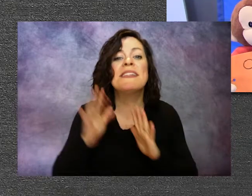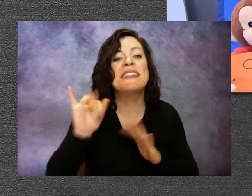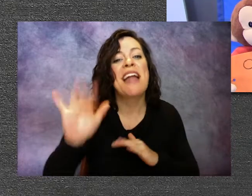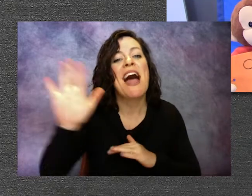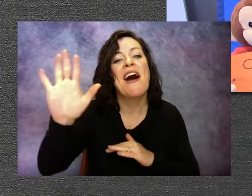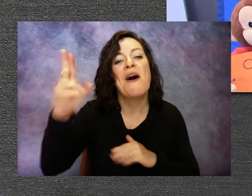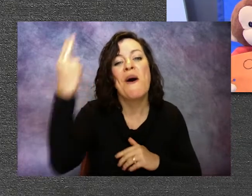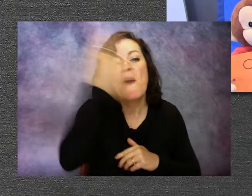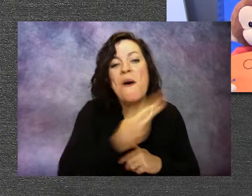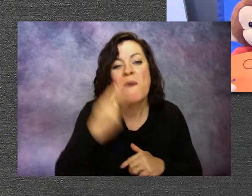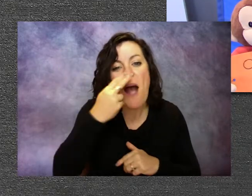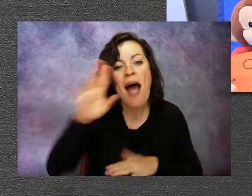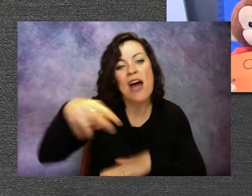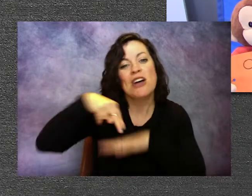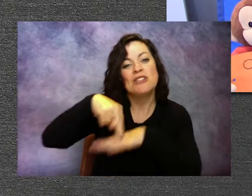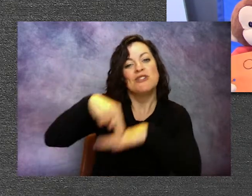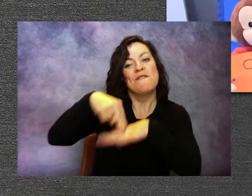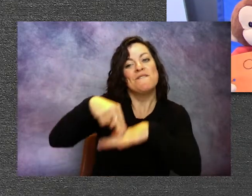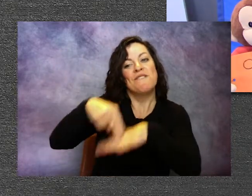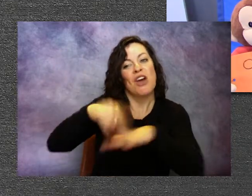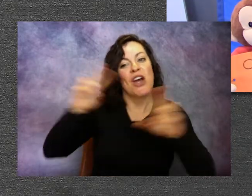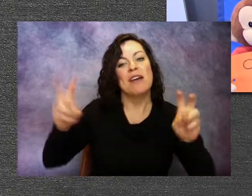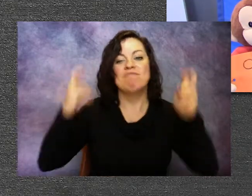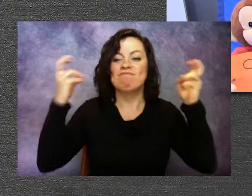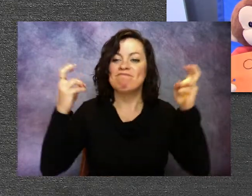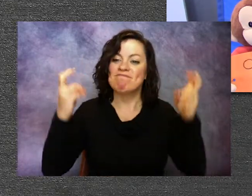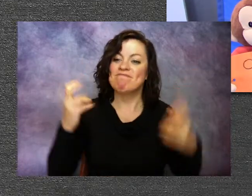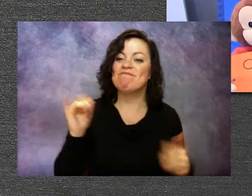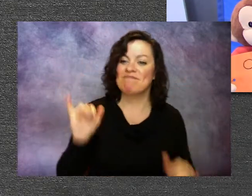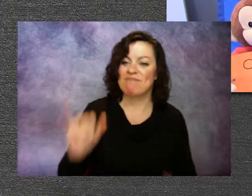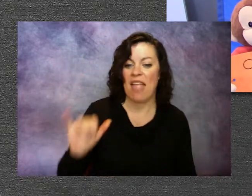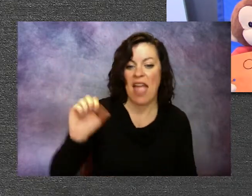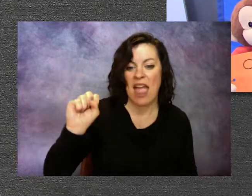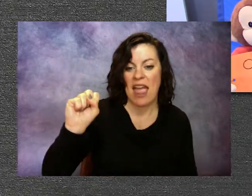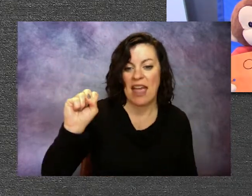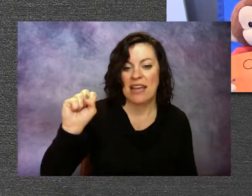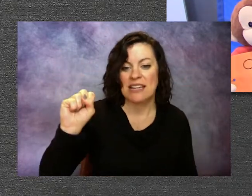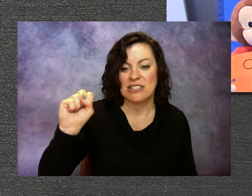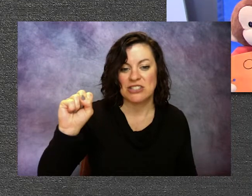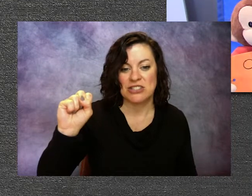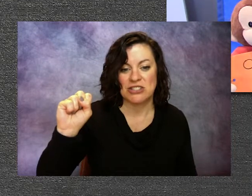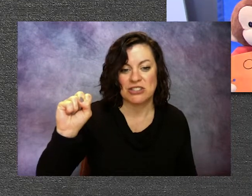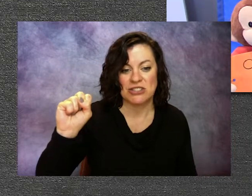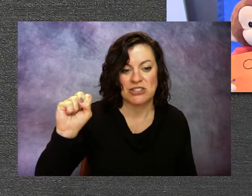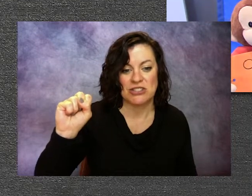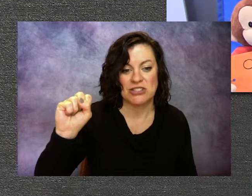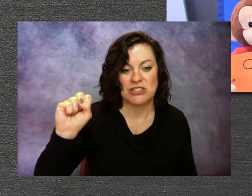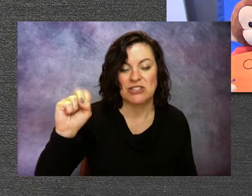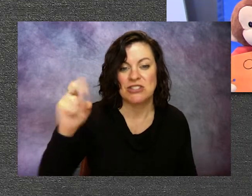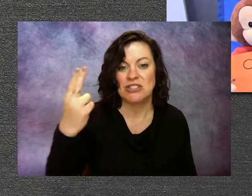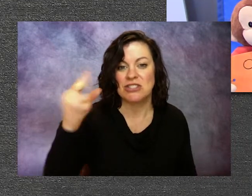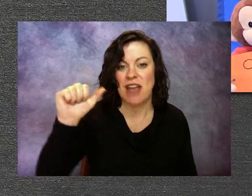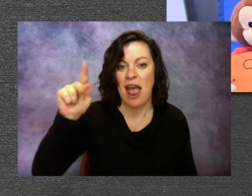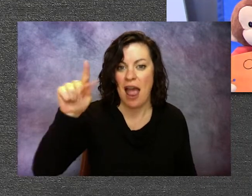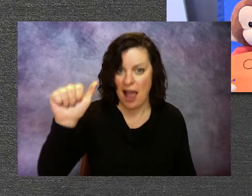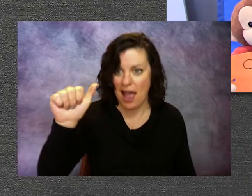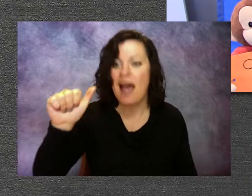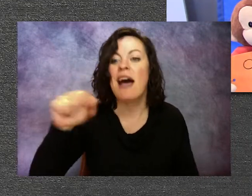So, they came up with this symbol like this, called the Shaka Sign, where you take your hand and bring your three fingers inside like that,